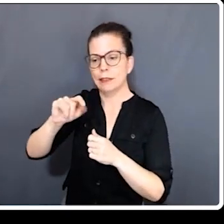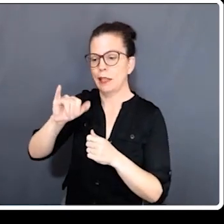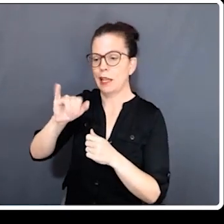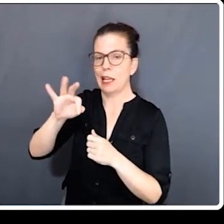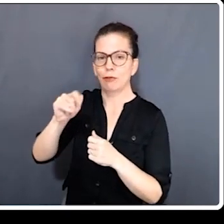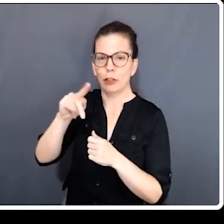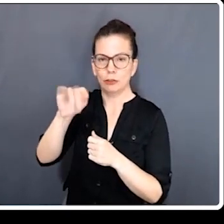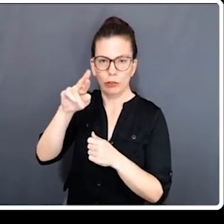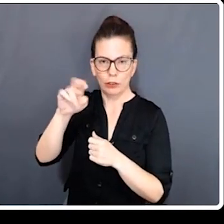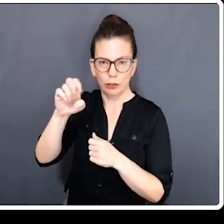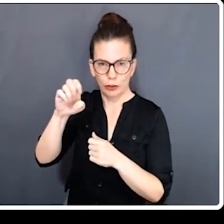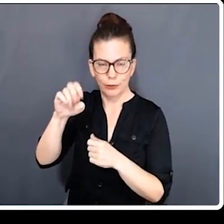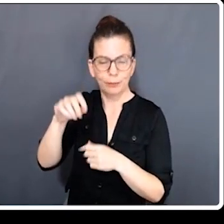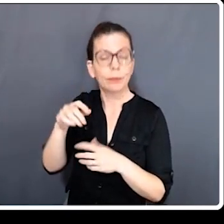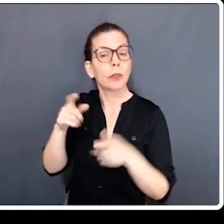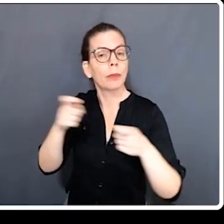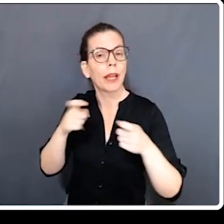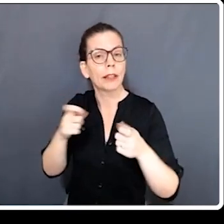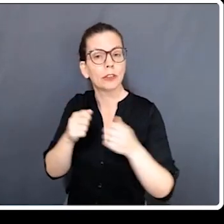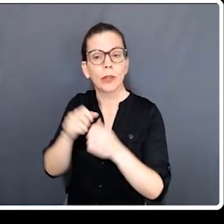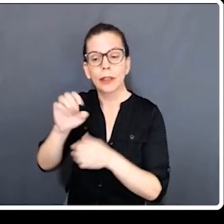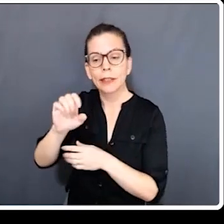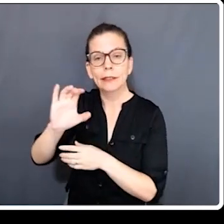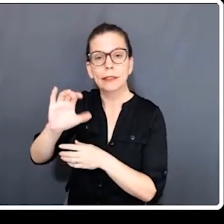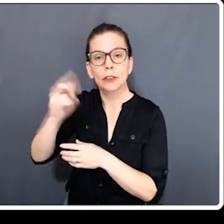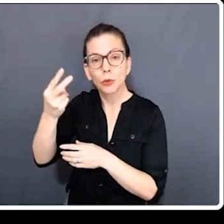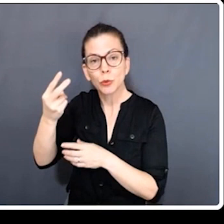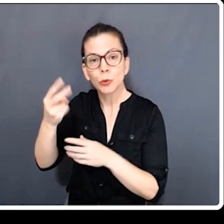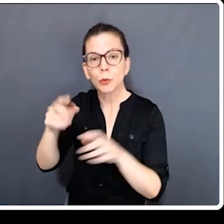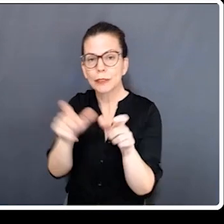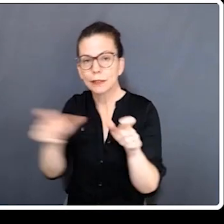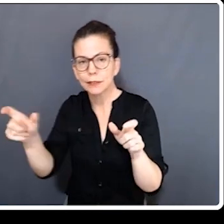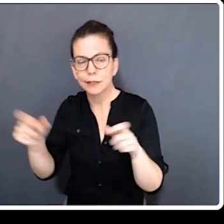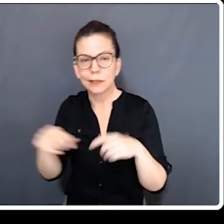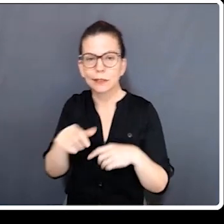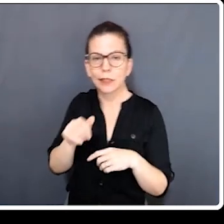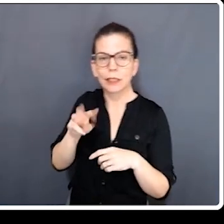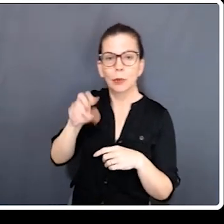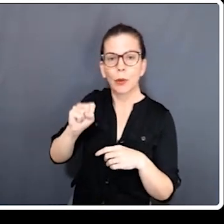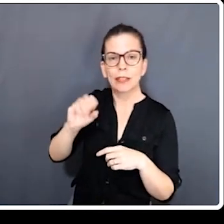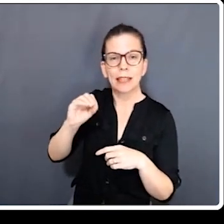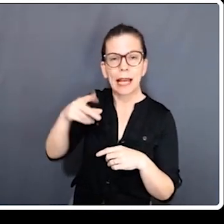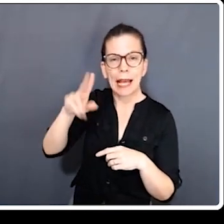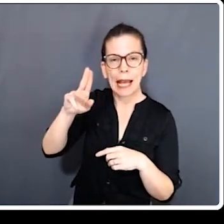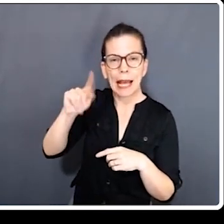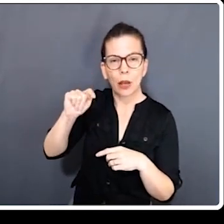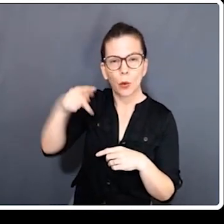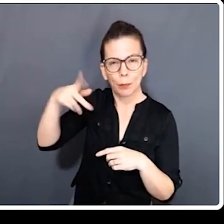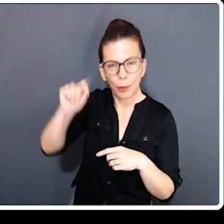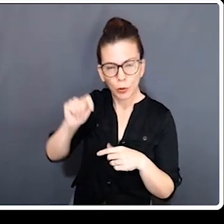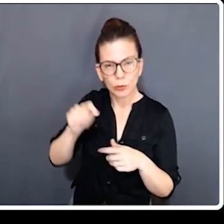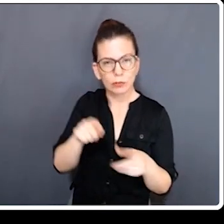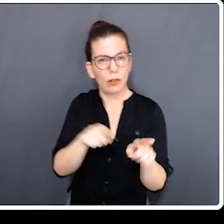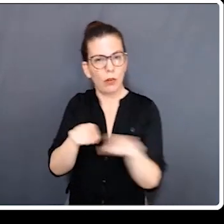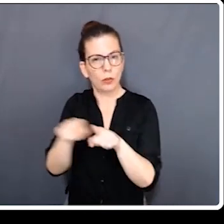So you can manage it alongside easy two instances, AWS Outposts, as well as on-prem instances,